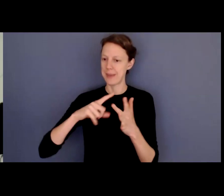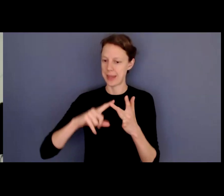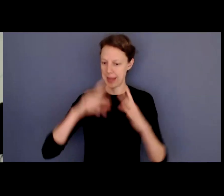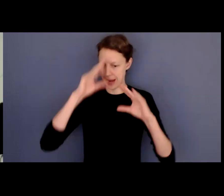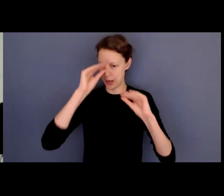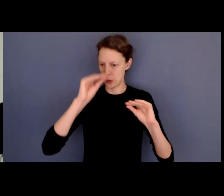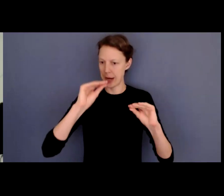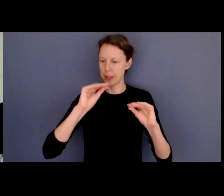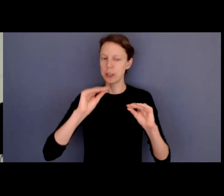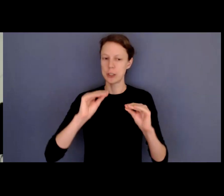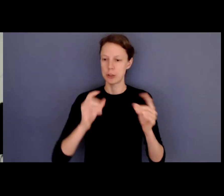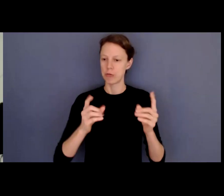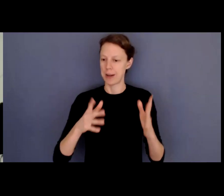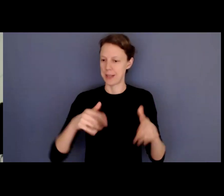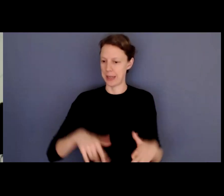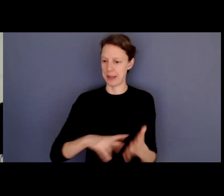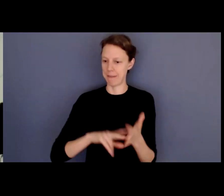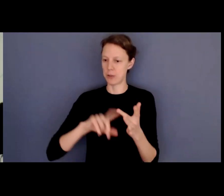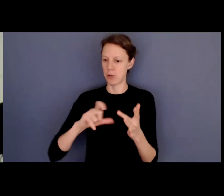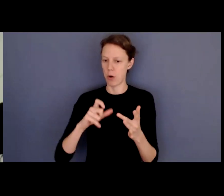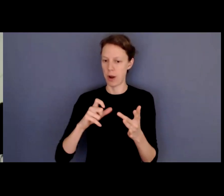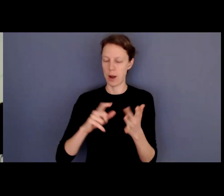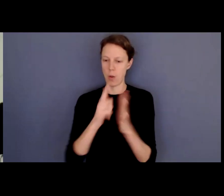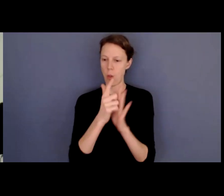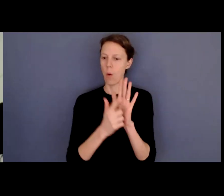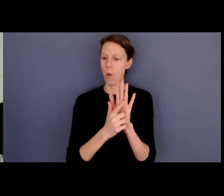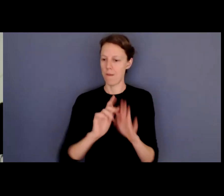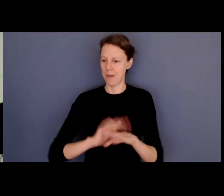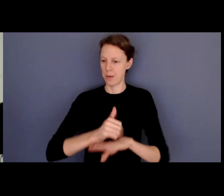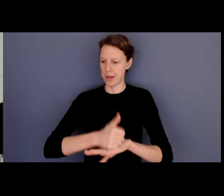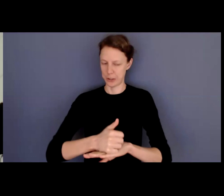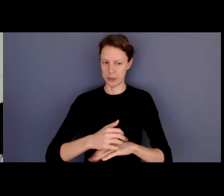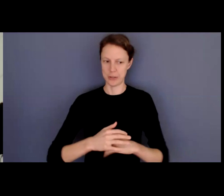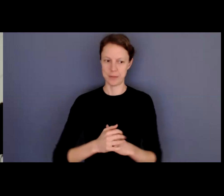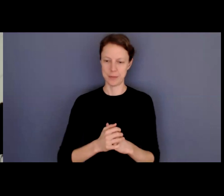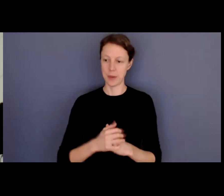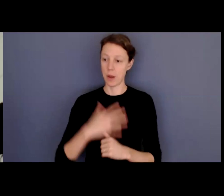off and I introduce you to our fabulous guest for today, I'd like to acknowledge the traditional custodians of